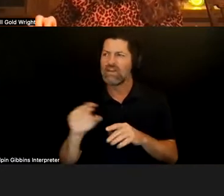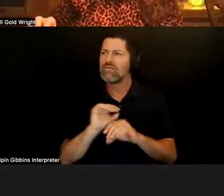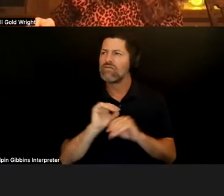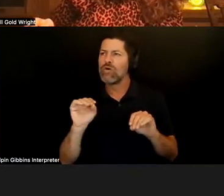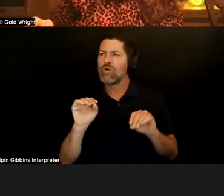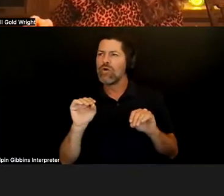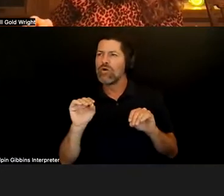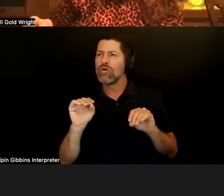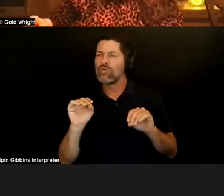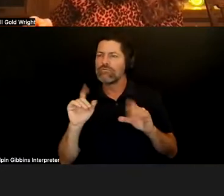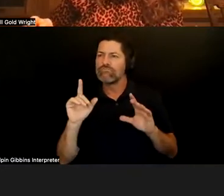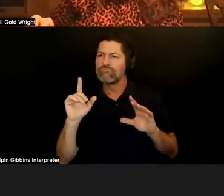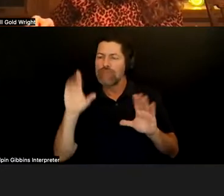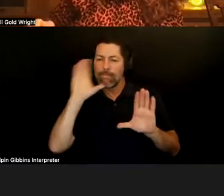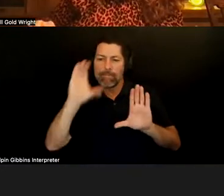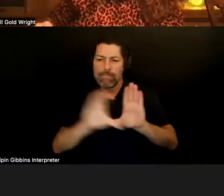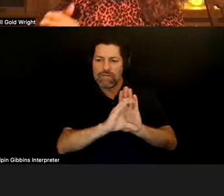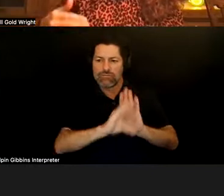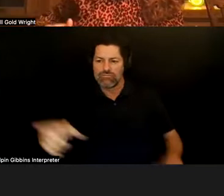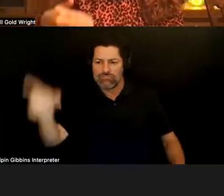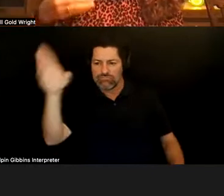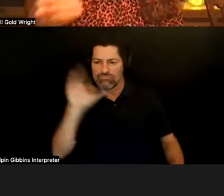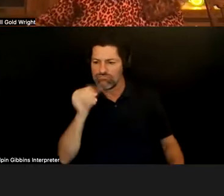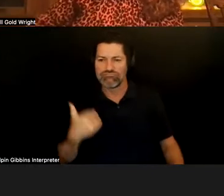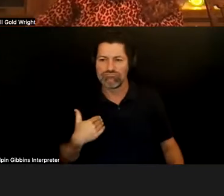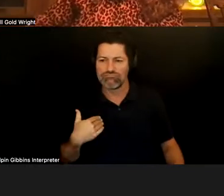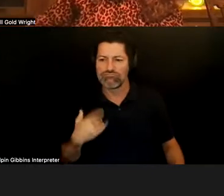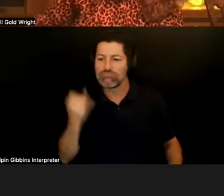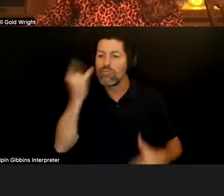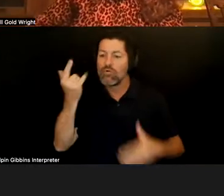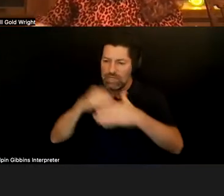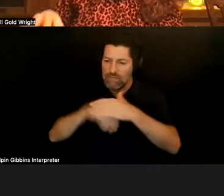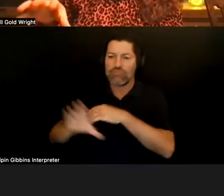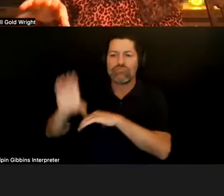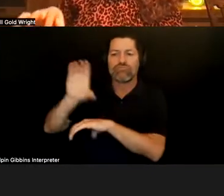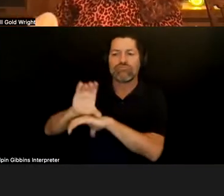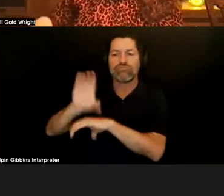of God. right? So if you enter a church, you will see